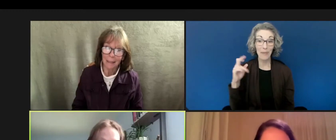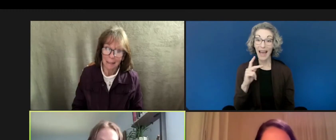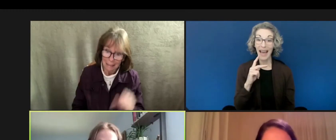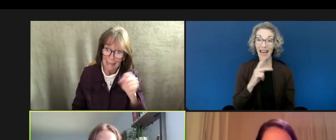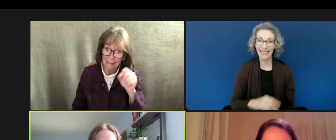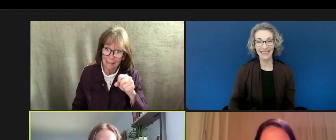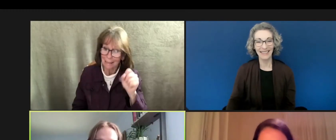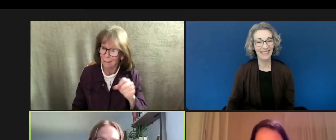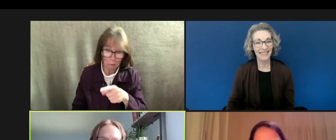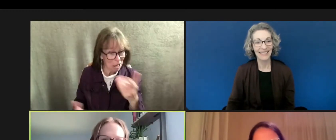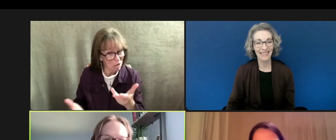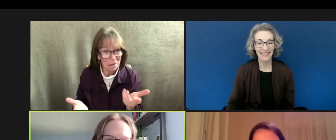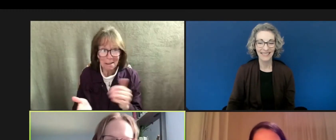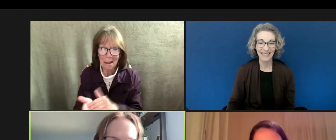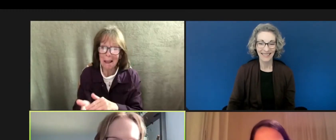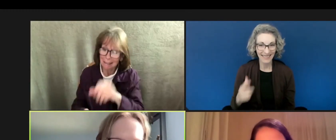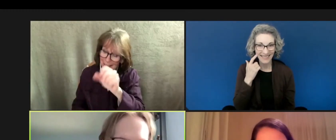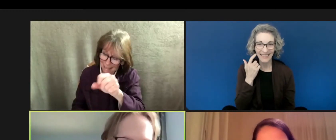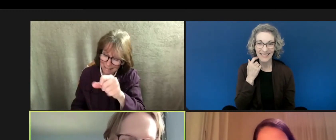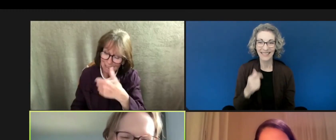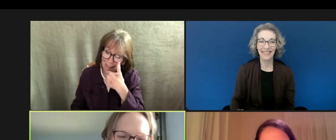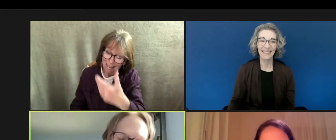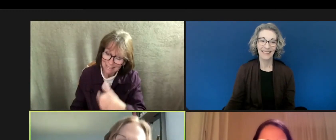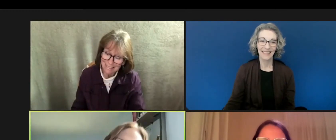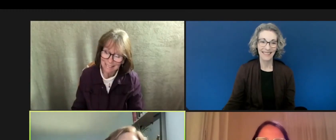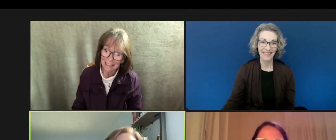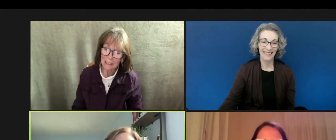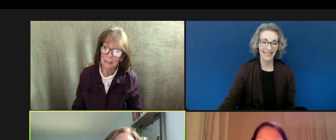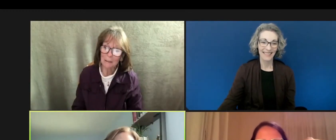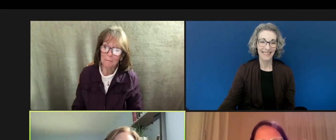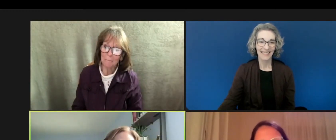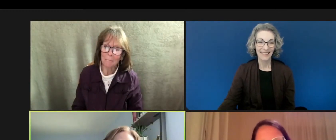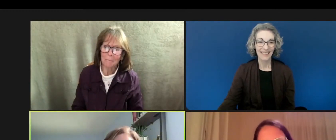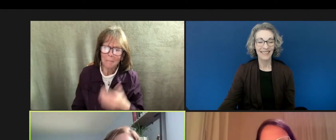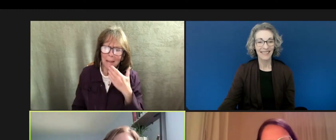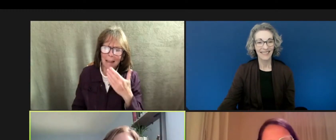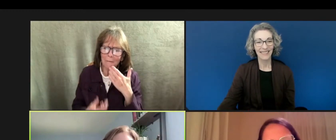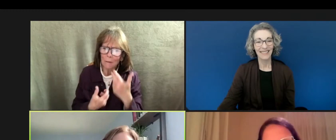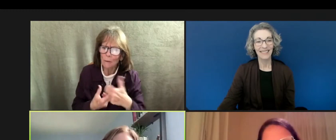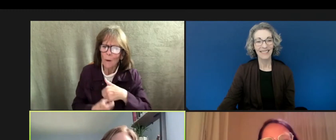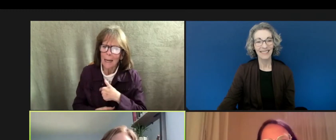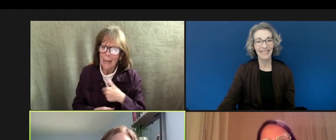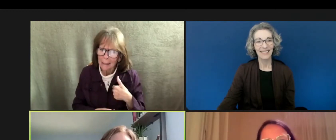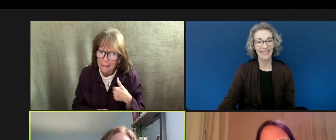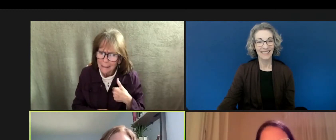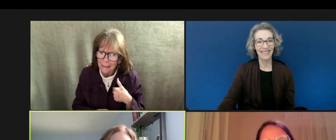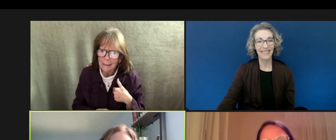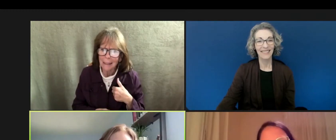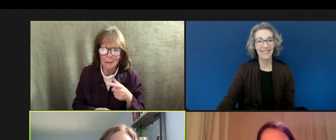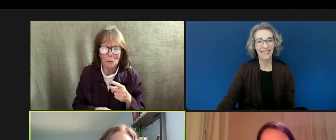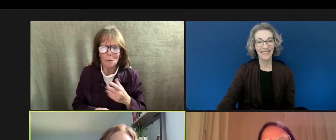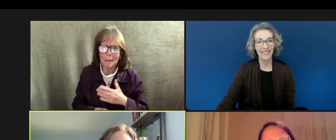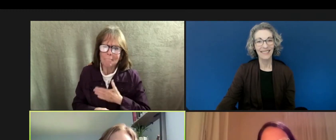You're back [LAUGH]. Thanks so much for for joining us and for being willing to talk to us.